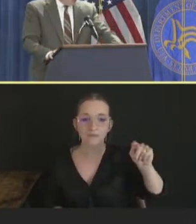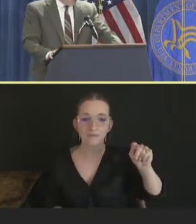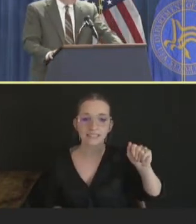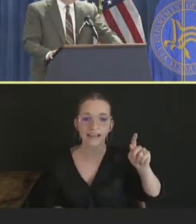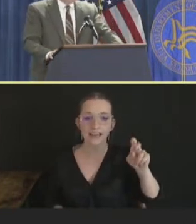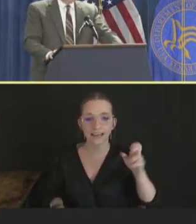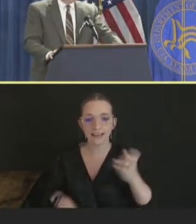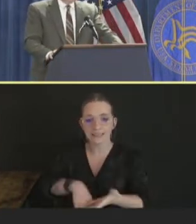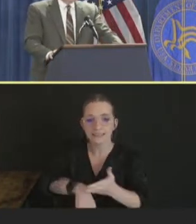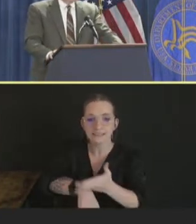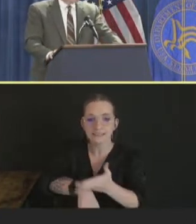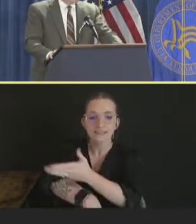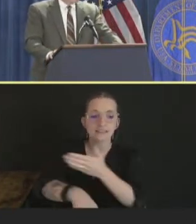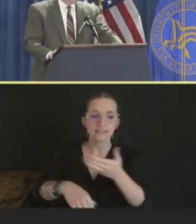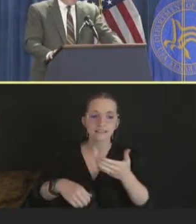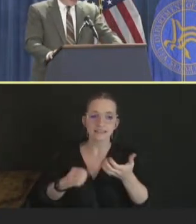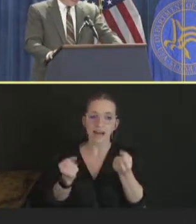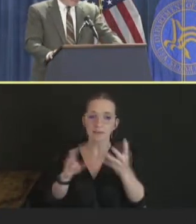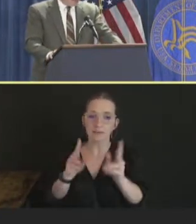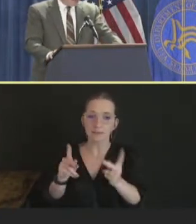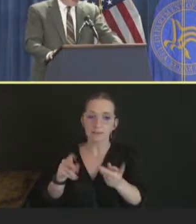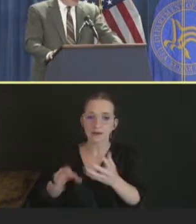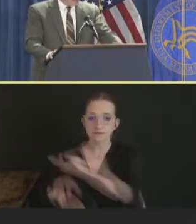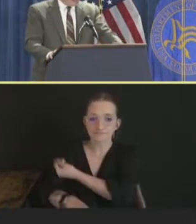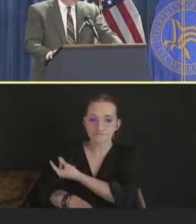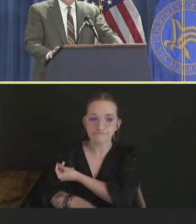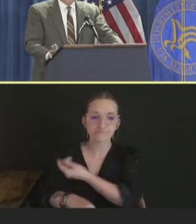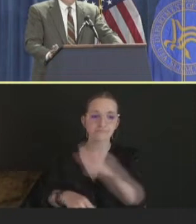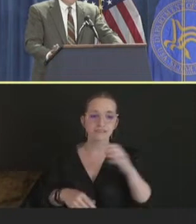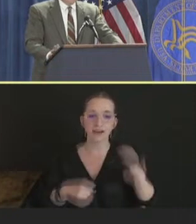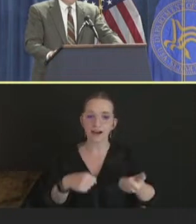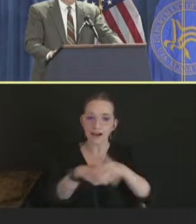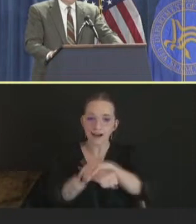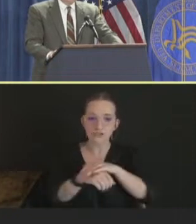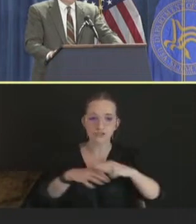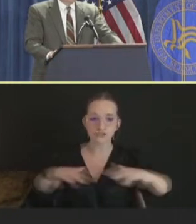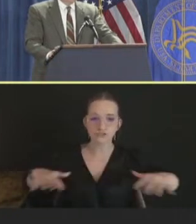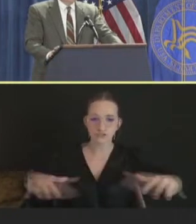All of these of course, are intertwined in certain ways and even the three domains that